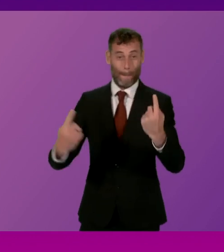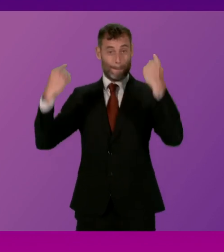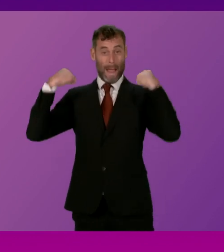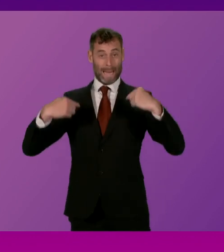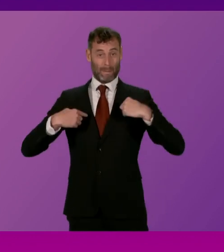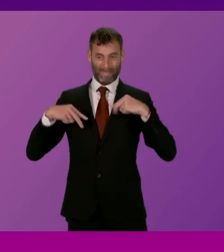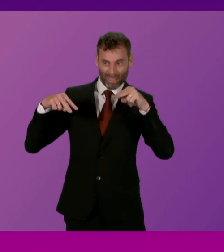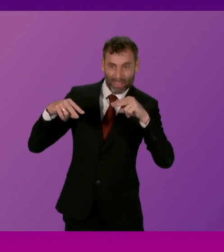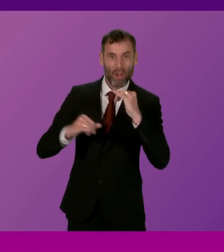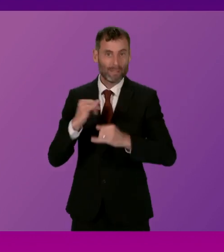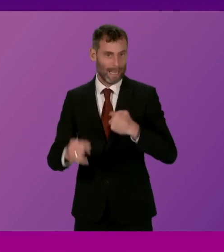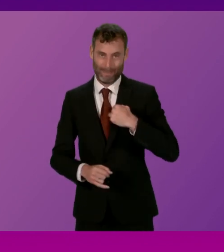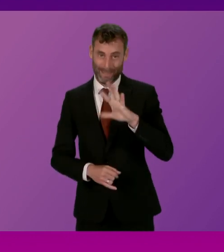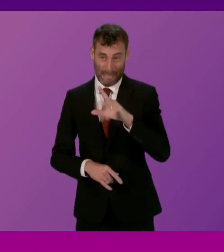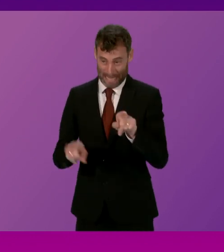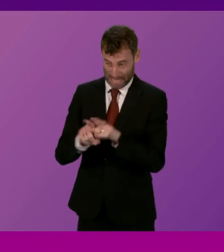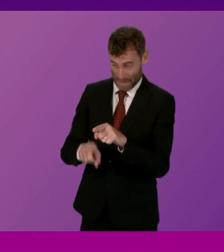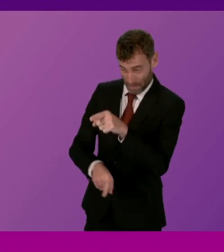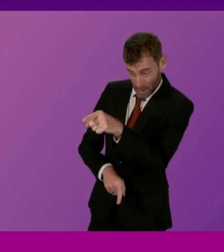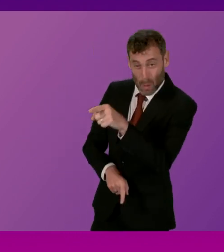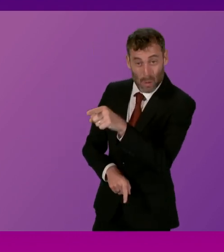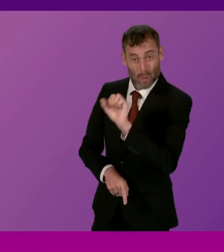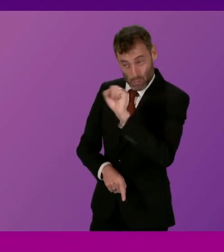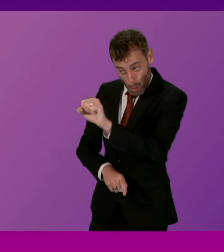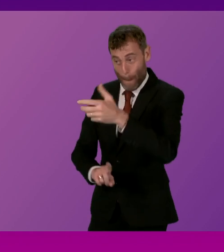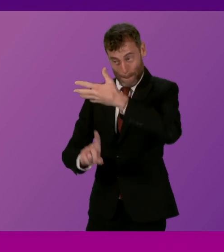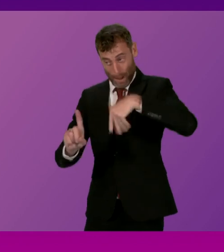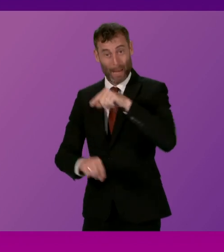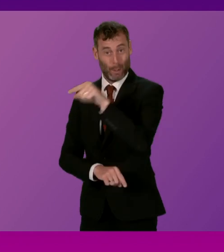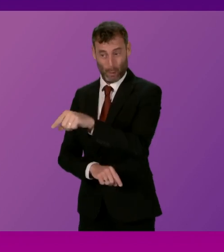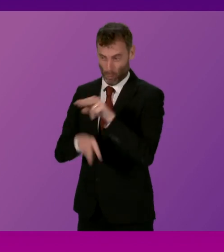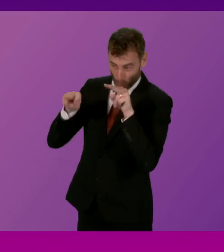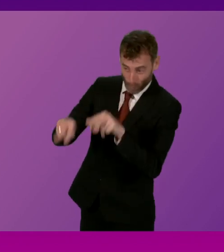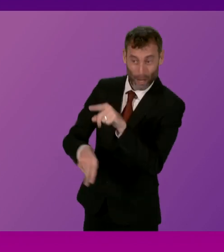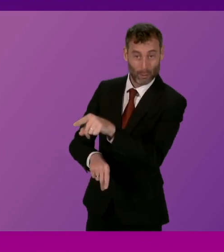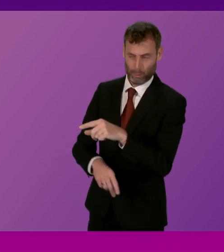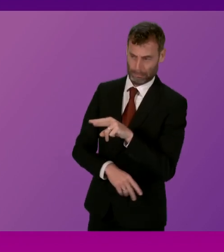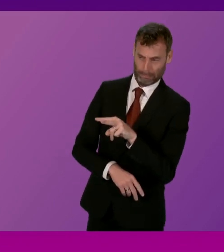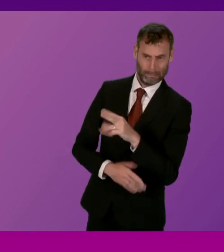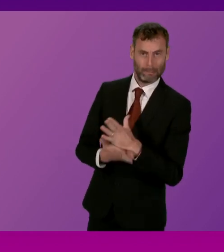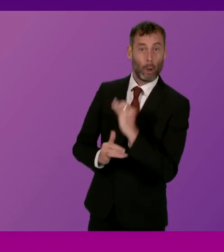When it comes to the facts, since the SNP has been in government, recorded crime has